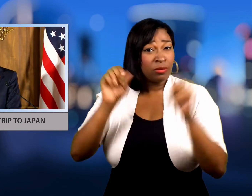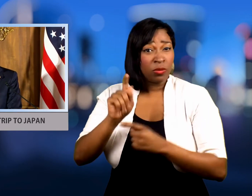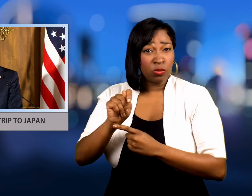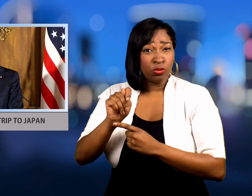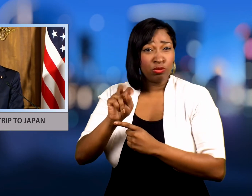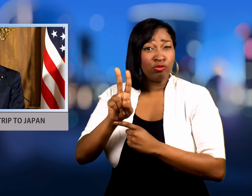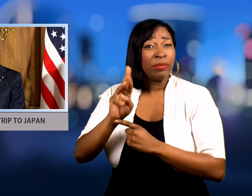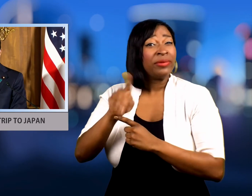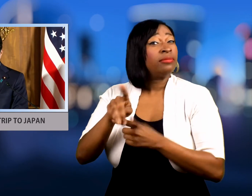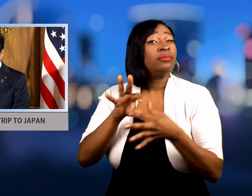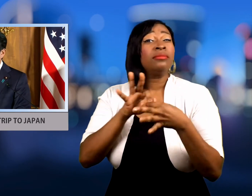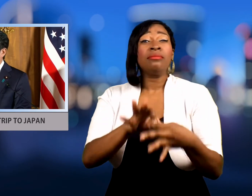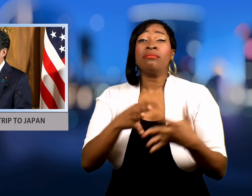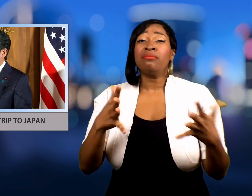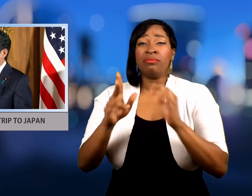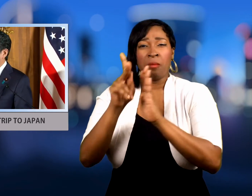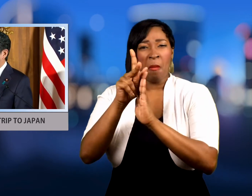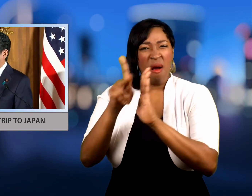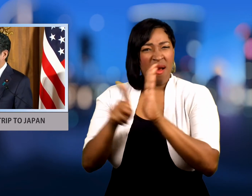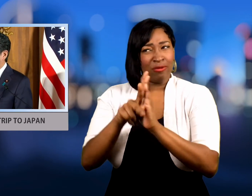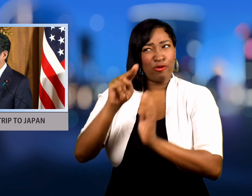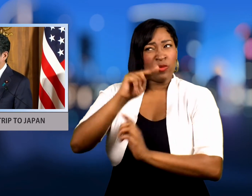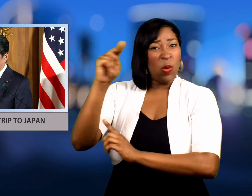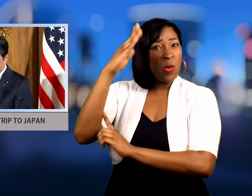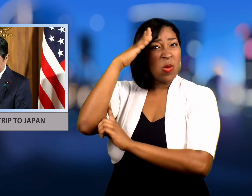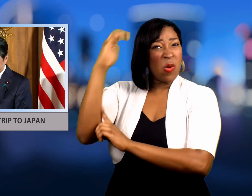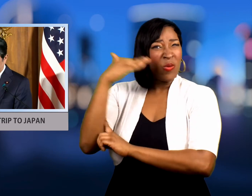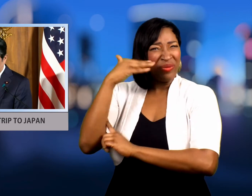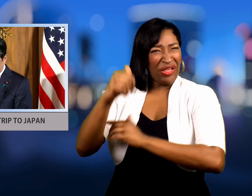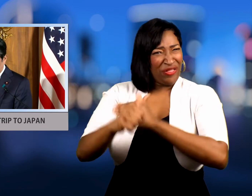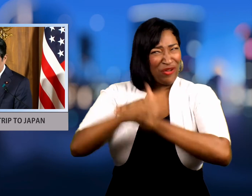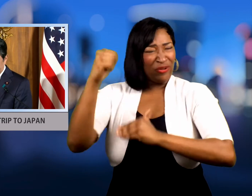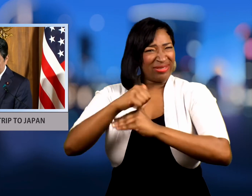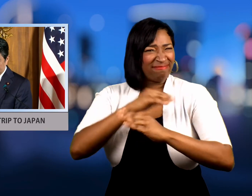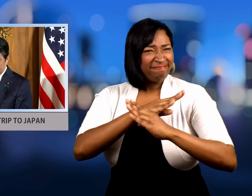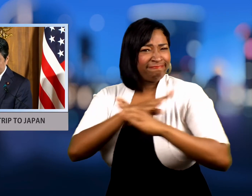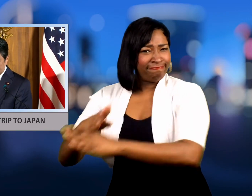comes to a policy to counter the mounting threats coming from North Korea.